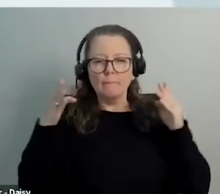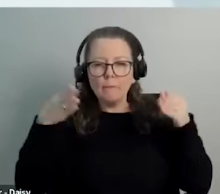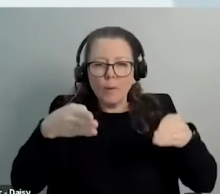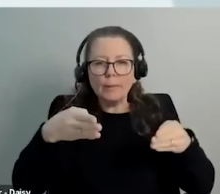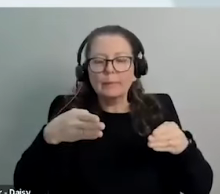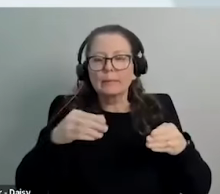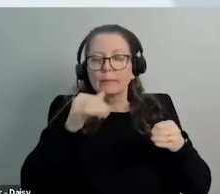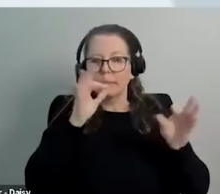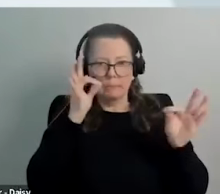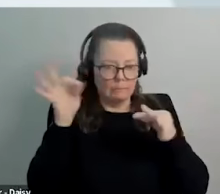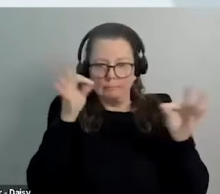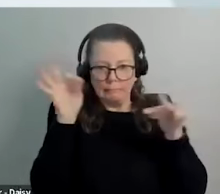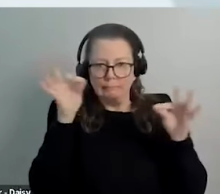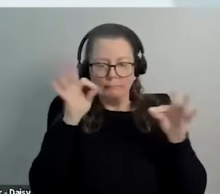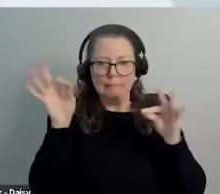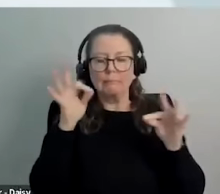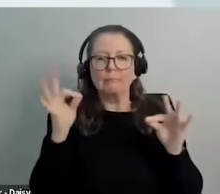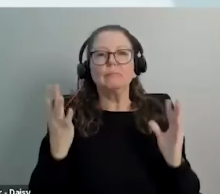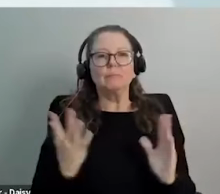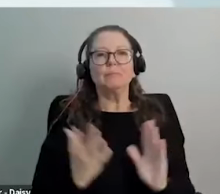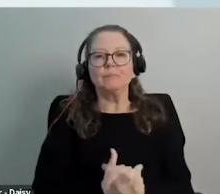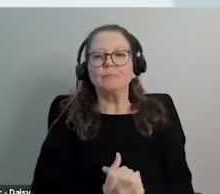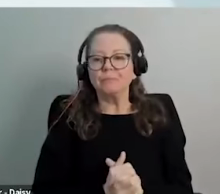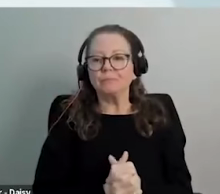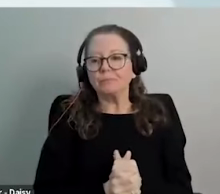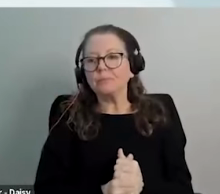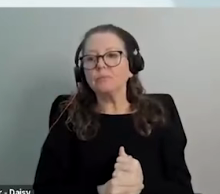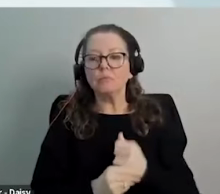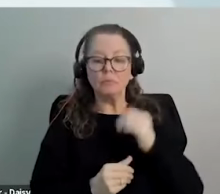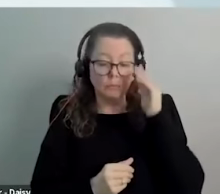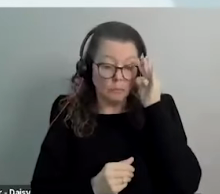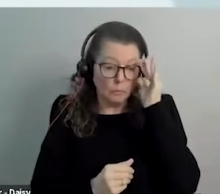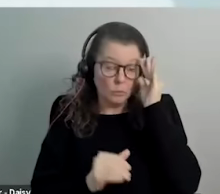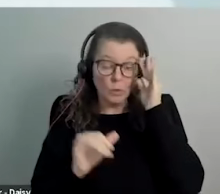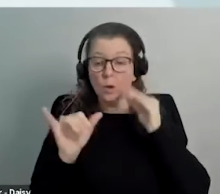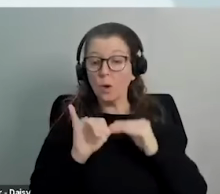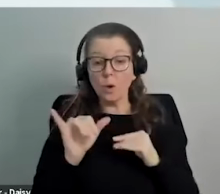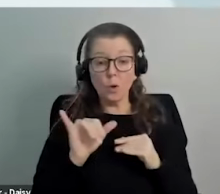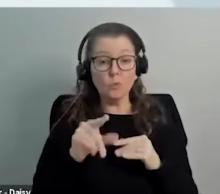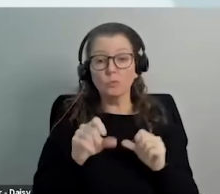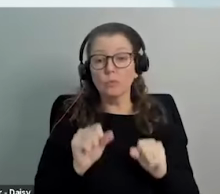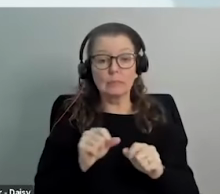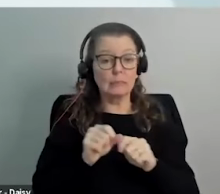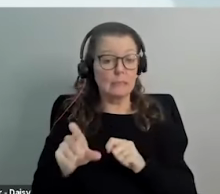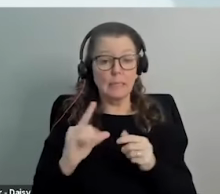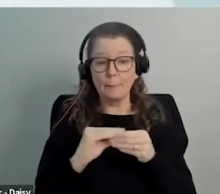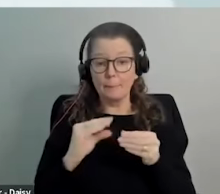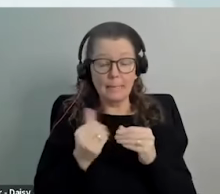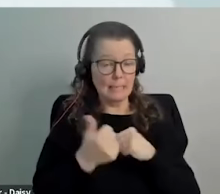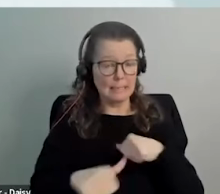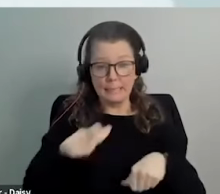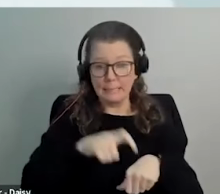and not too distracting. That said, please feel free to message us, the host and panelists,